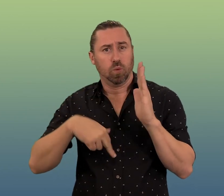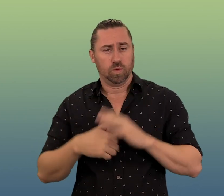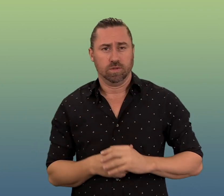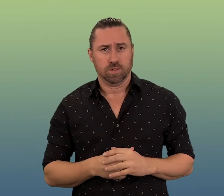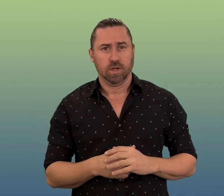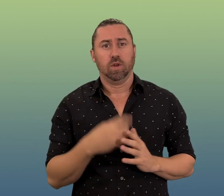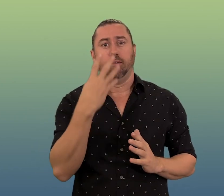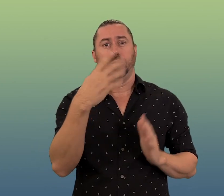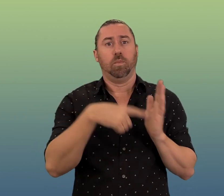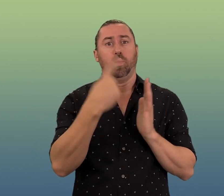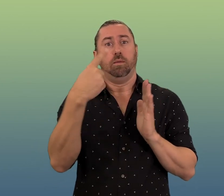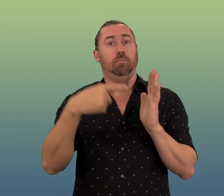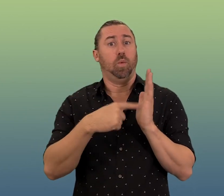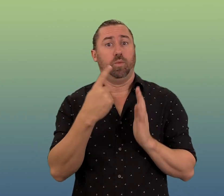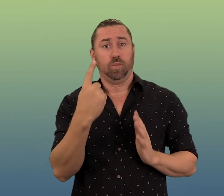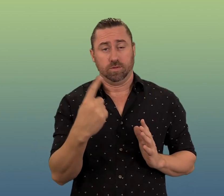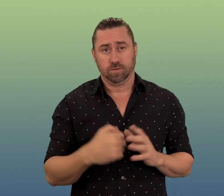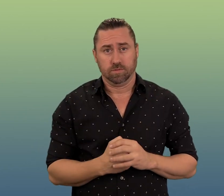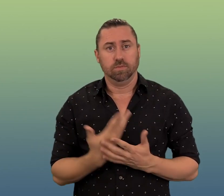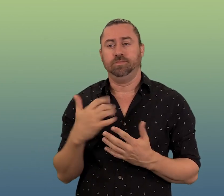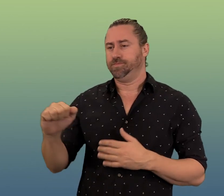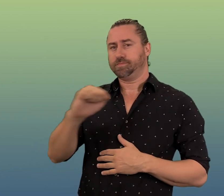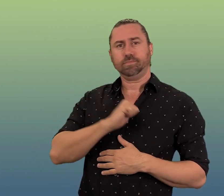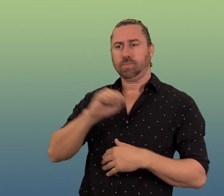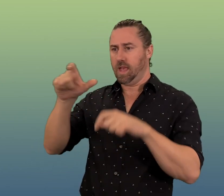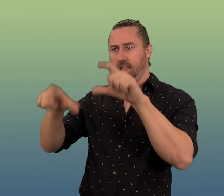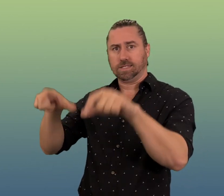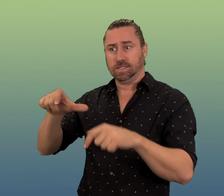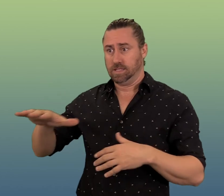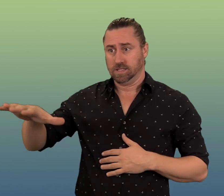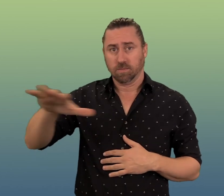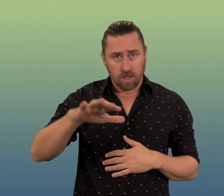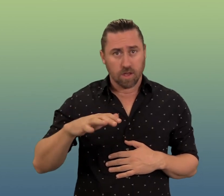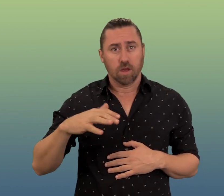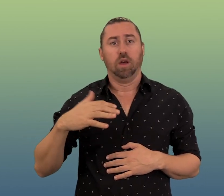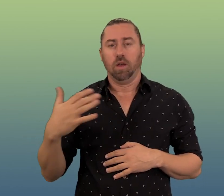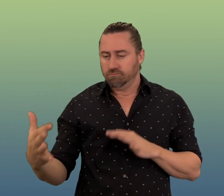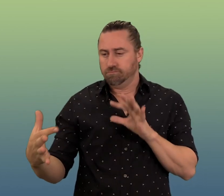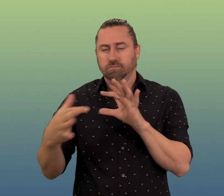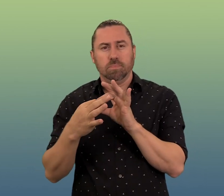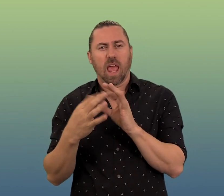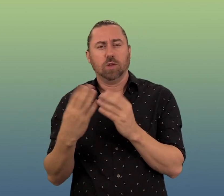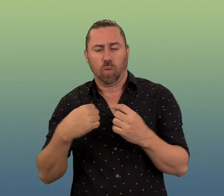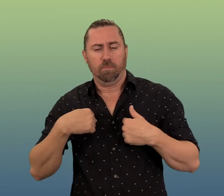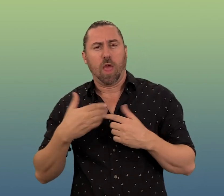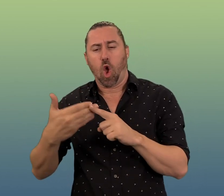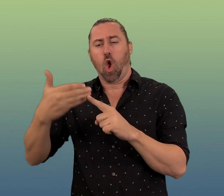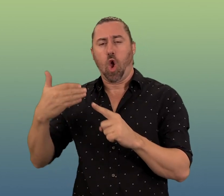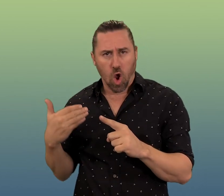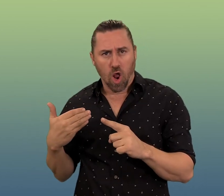Four point one point one. Our customers. Engage with me early and don't try to retrofit.